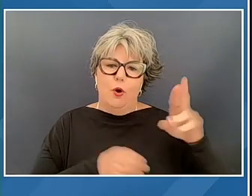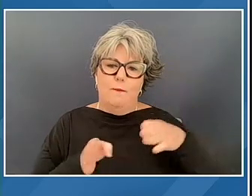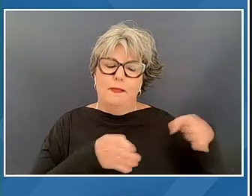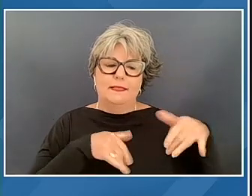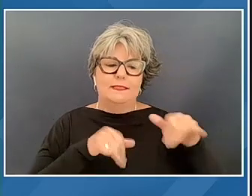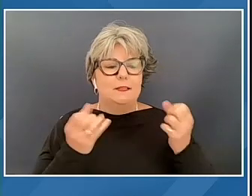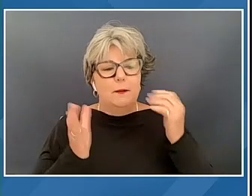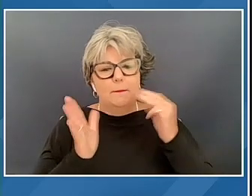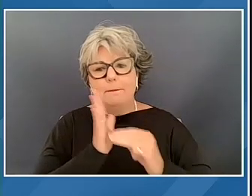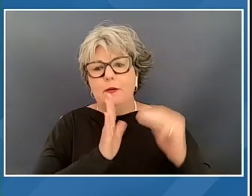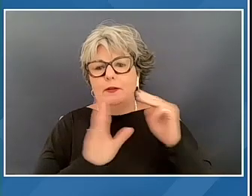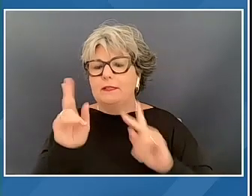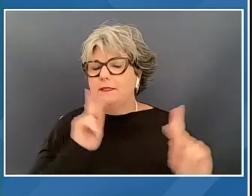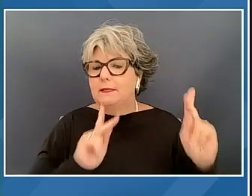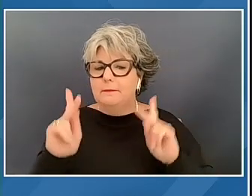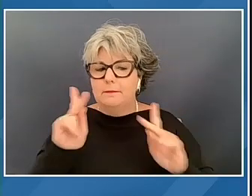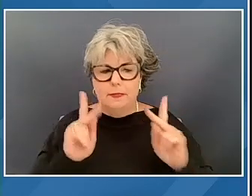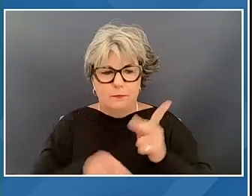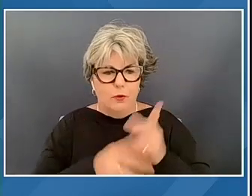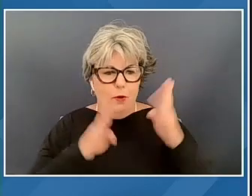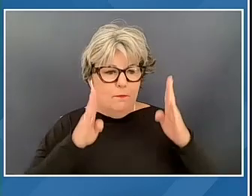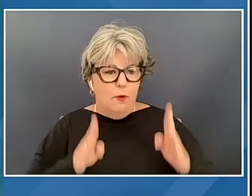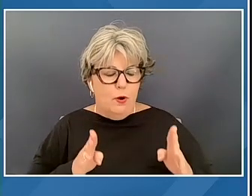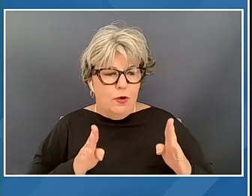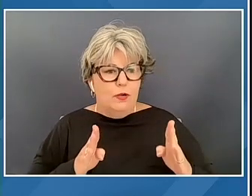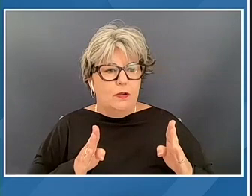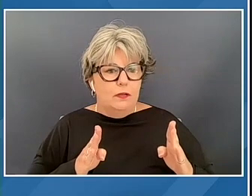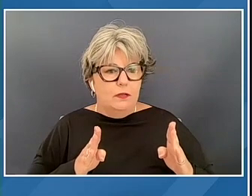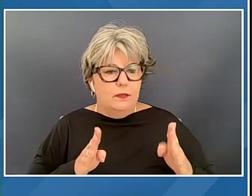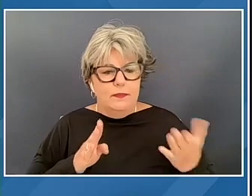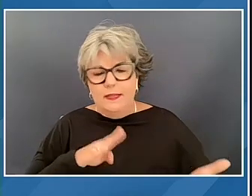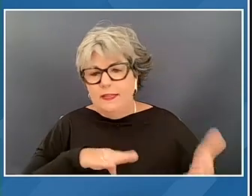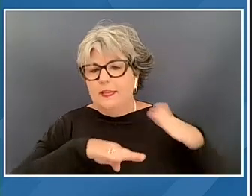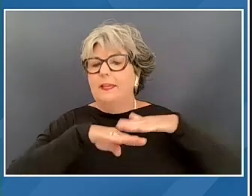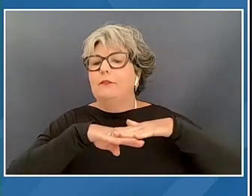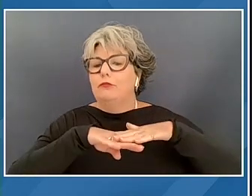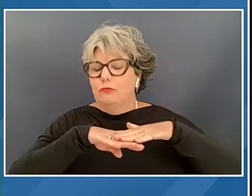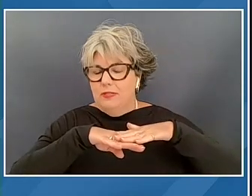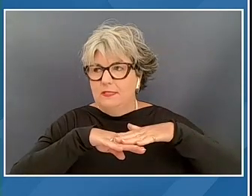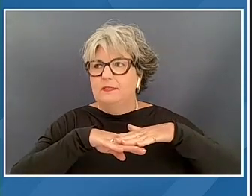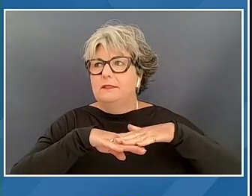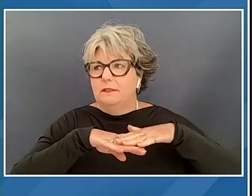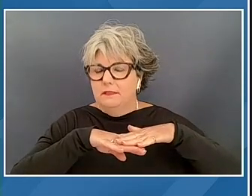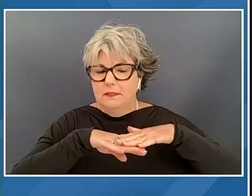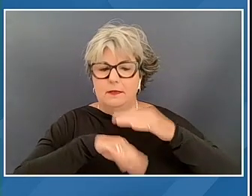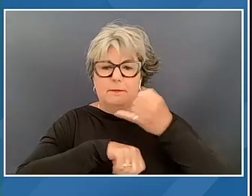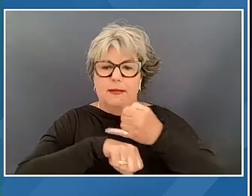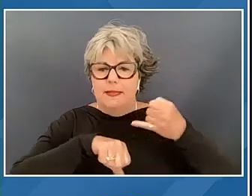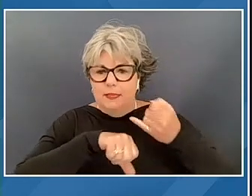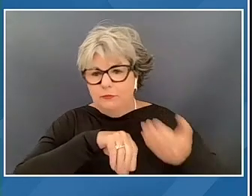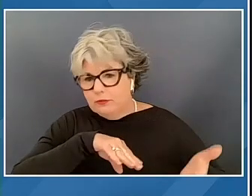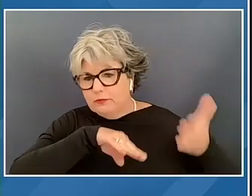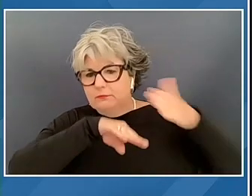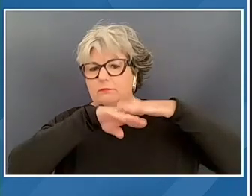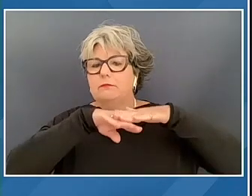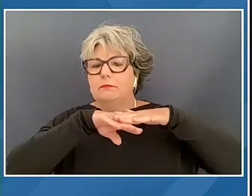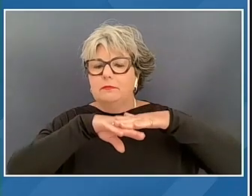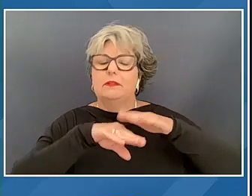borrowers whose balances have increased substantially via interest capitalization and interest accrual over the years.